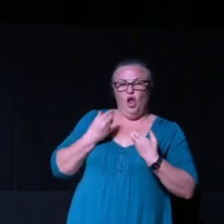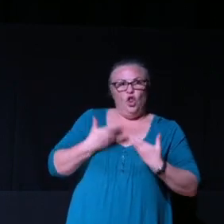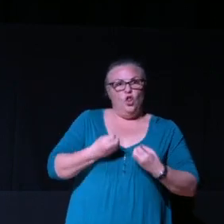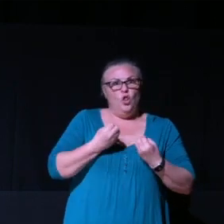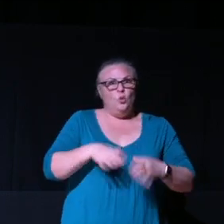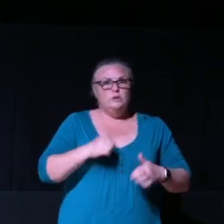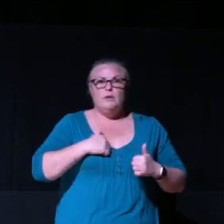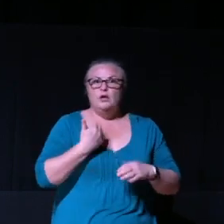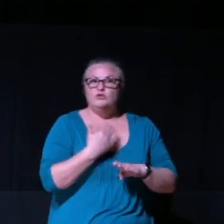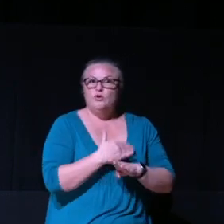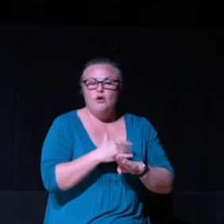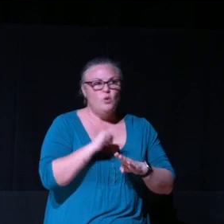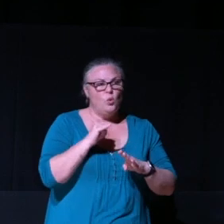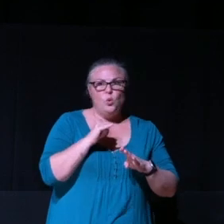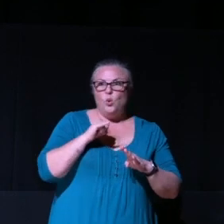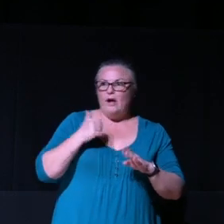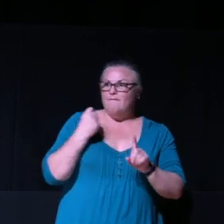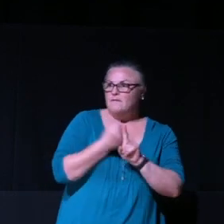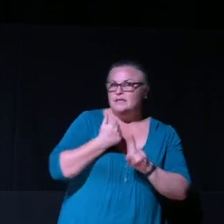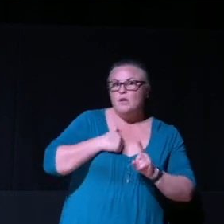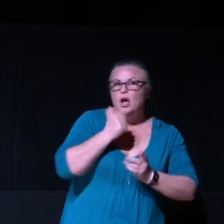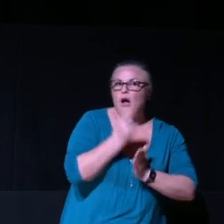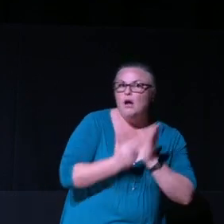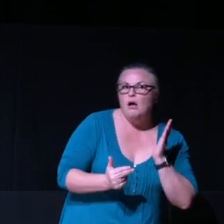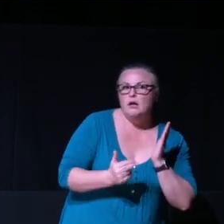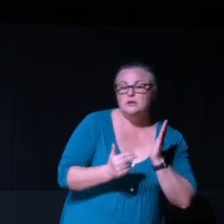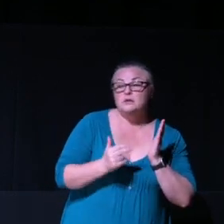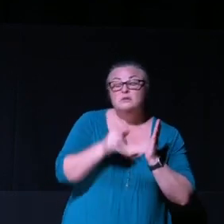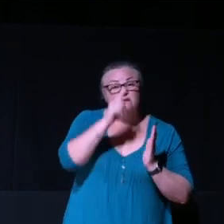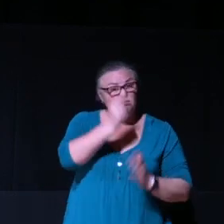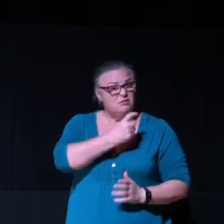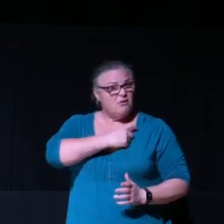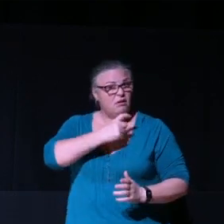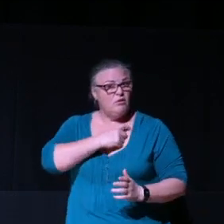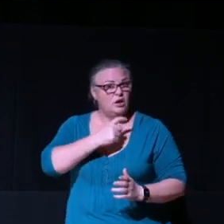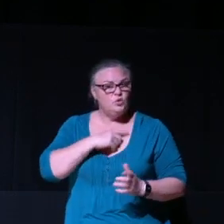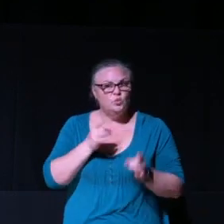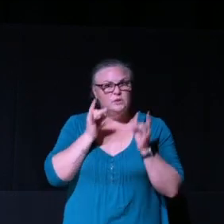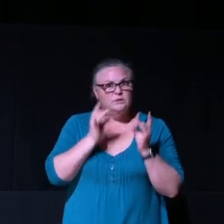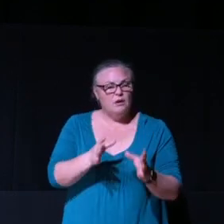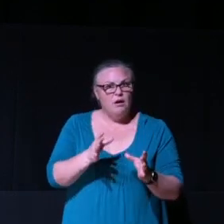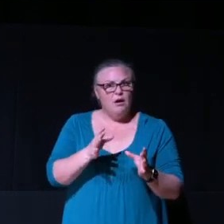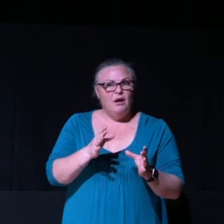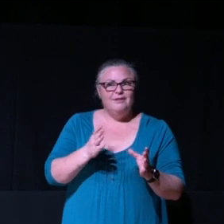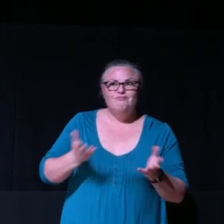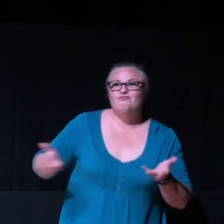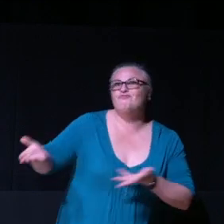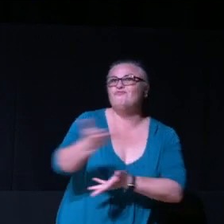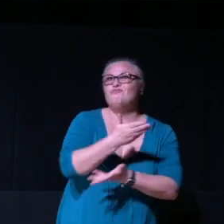your creative practice, that can be a little bit terrifying and daunting to start a conversation or to say what you really think. Maybe you'll be held